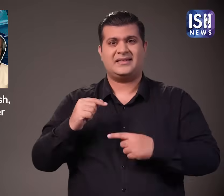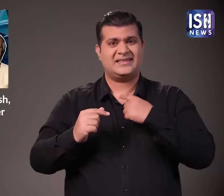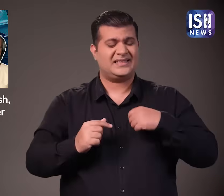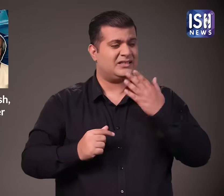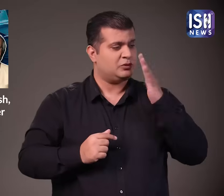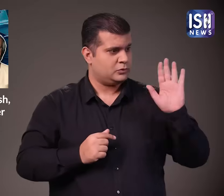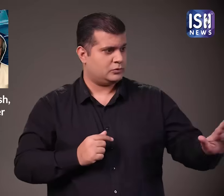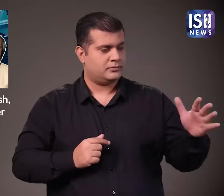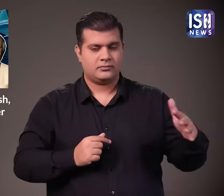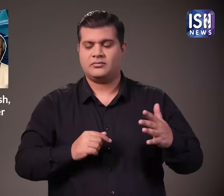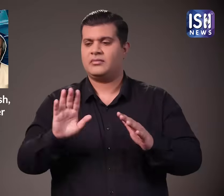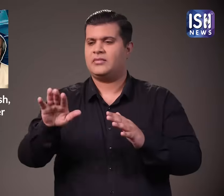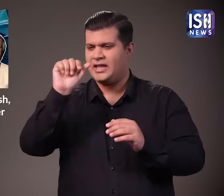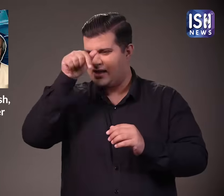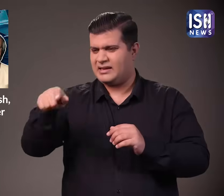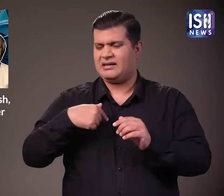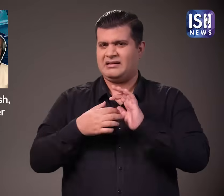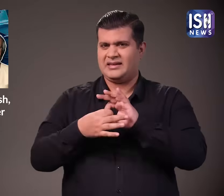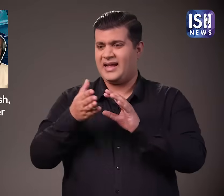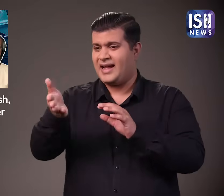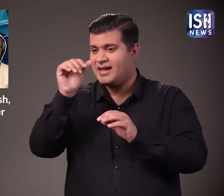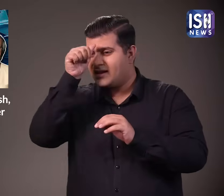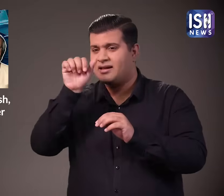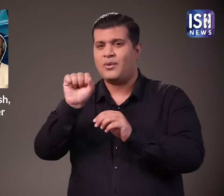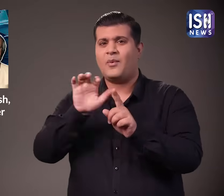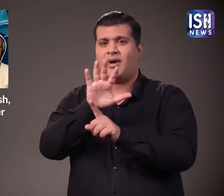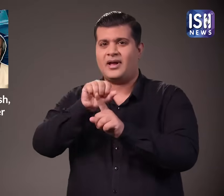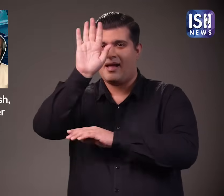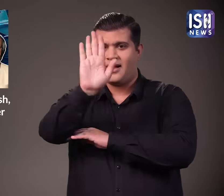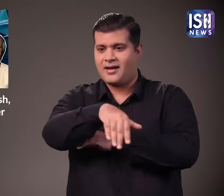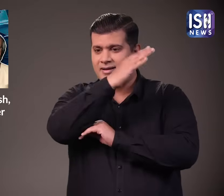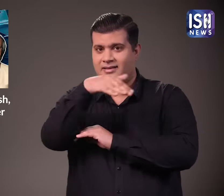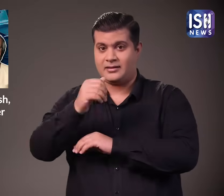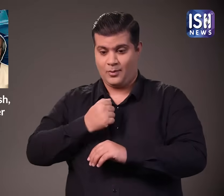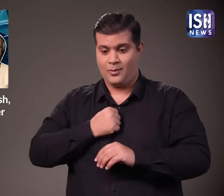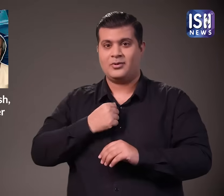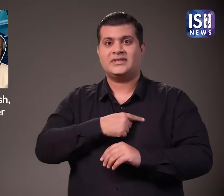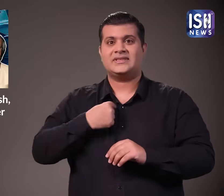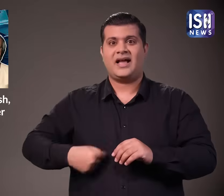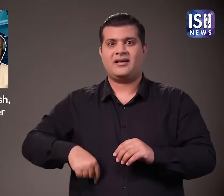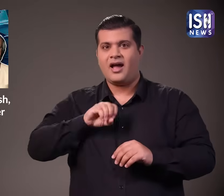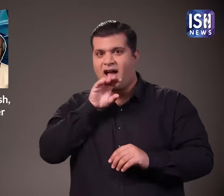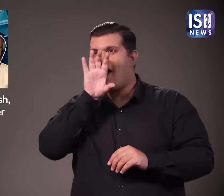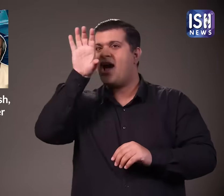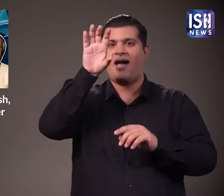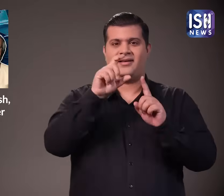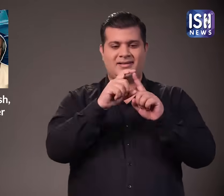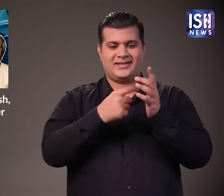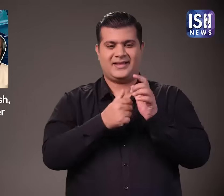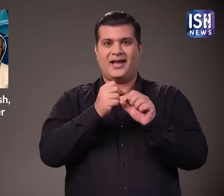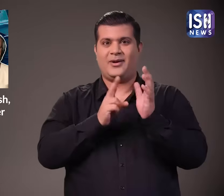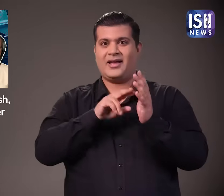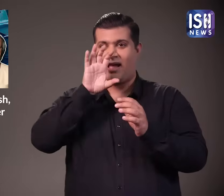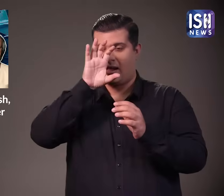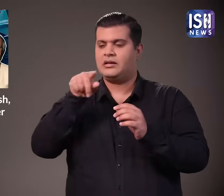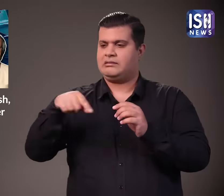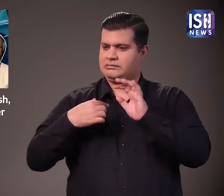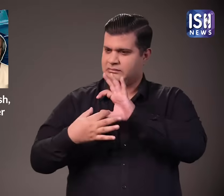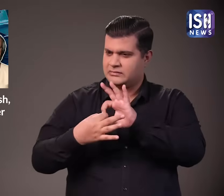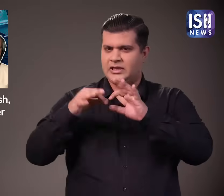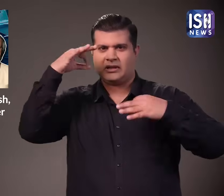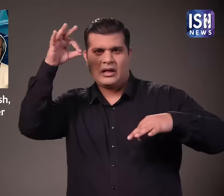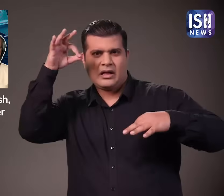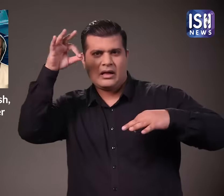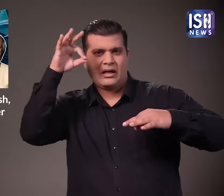That’s why they want India to be with them and China’s leaders said that the Elephant and the Dragon should dance together —